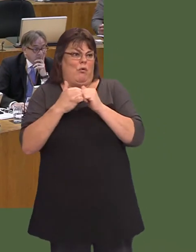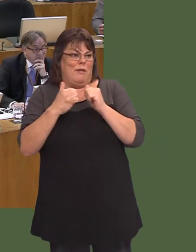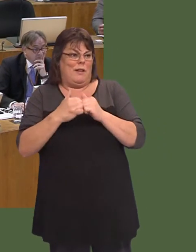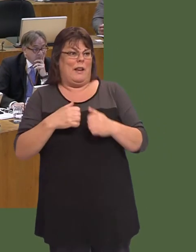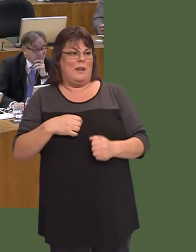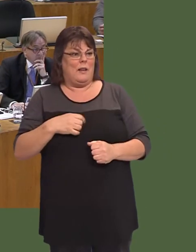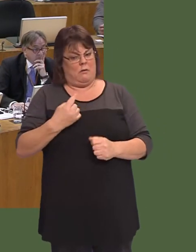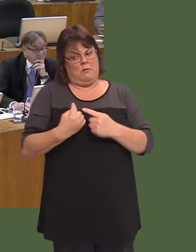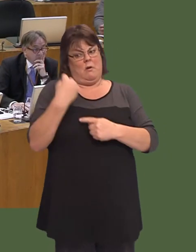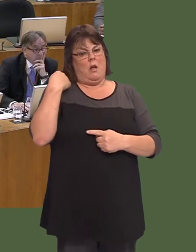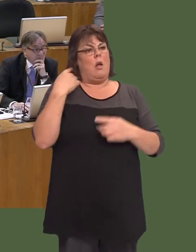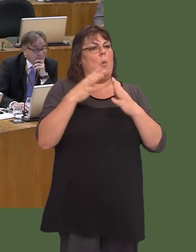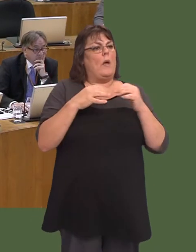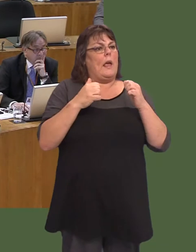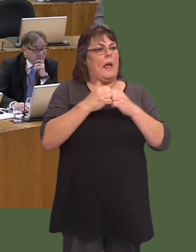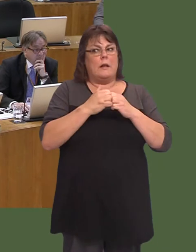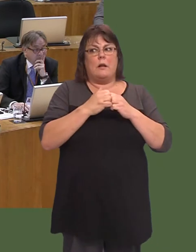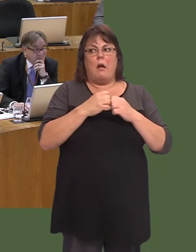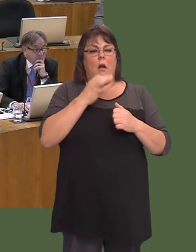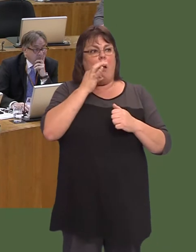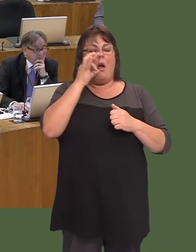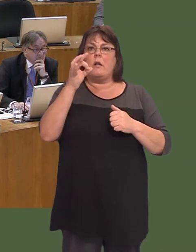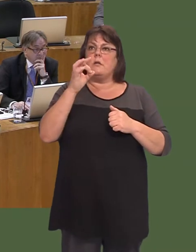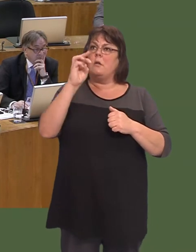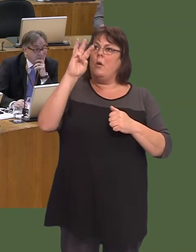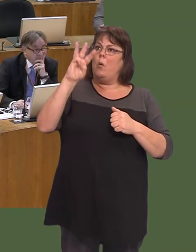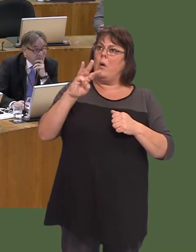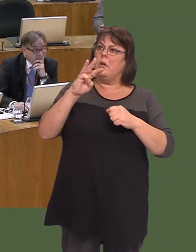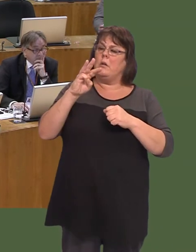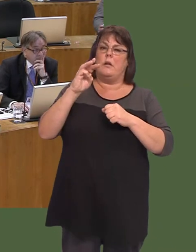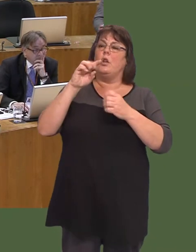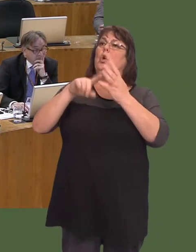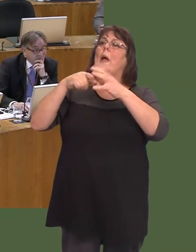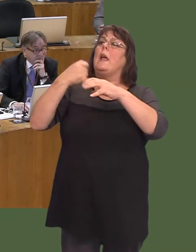Some may have noticed that I gave a speech on the weekend when I called on the UK Government to deliver the tidal lagoon.